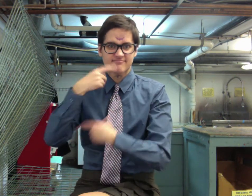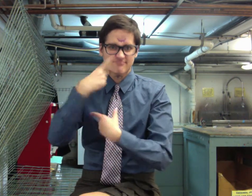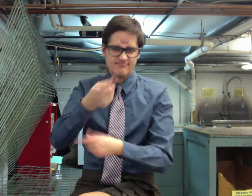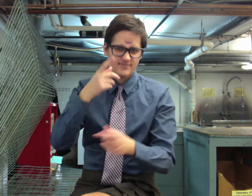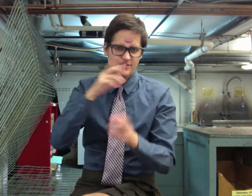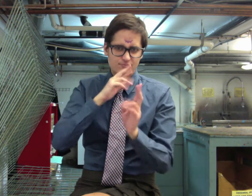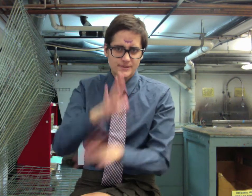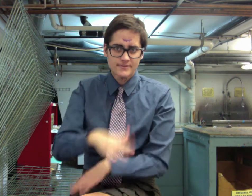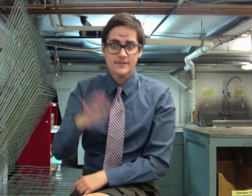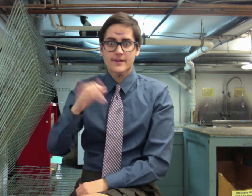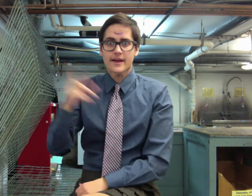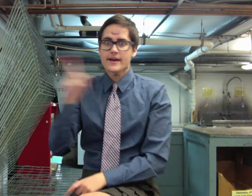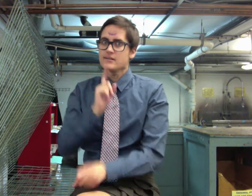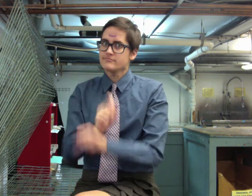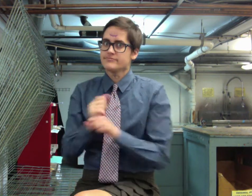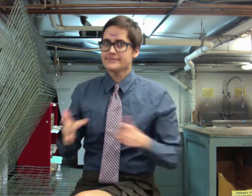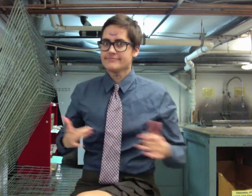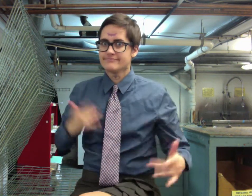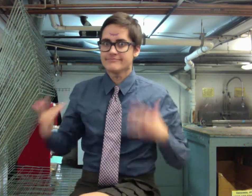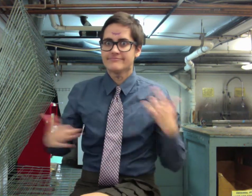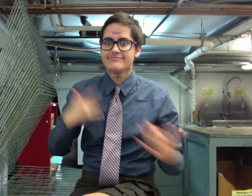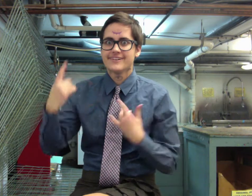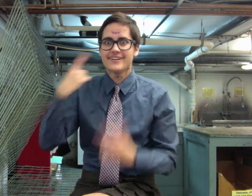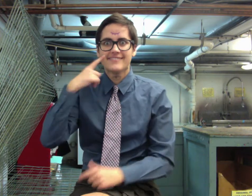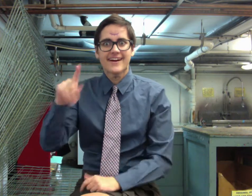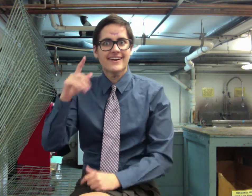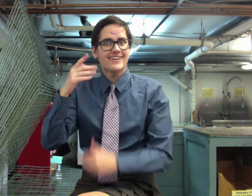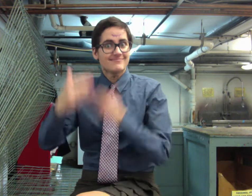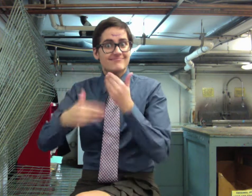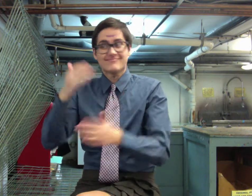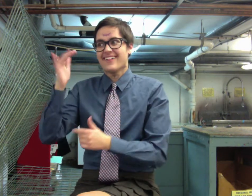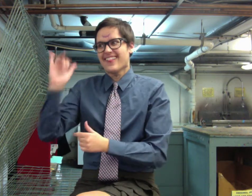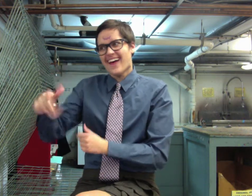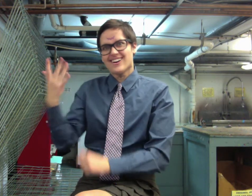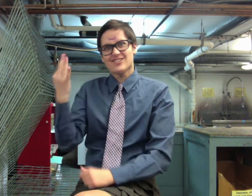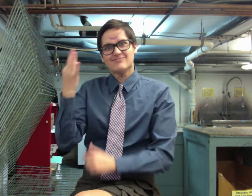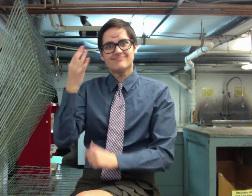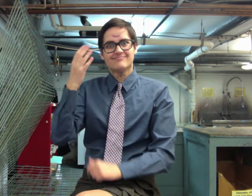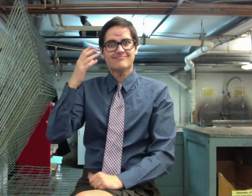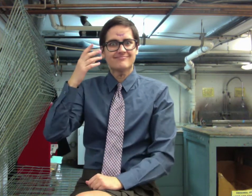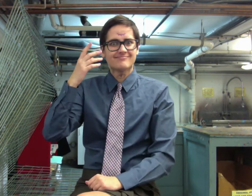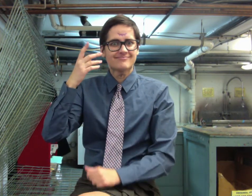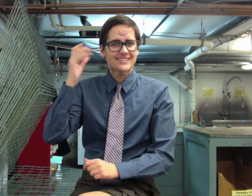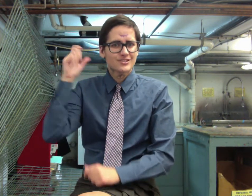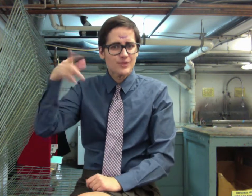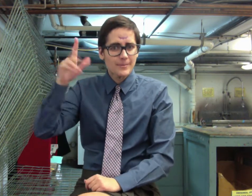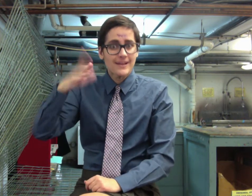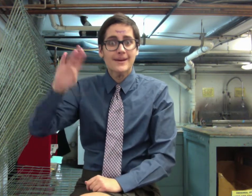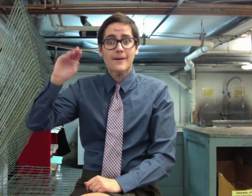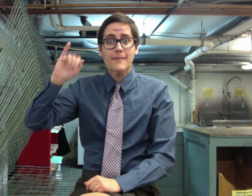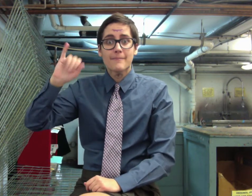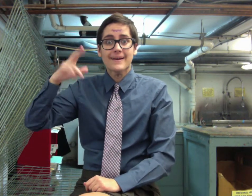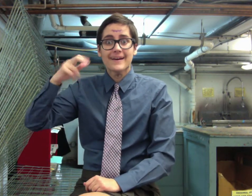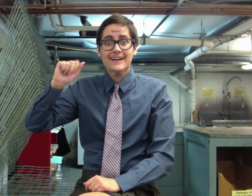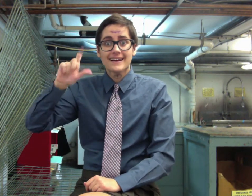told reporters he's particularly excited for the progress junior quarterback Michael